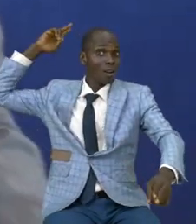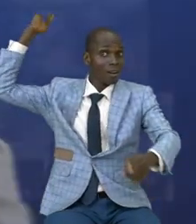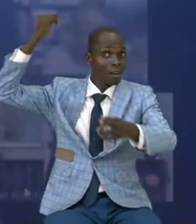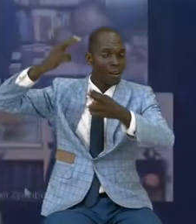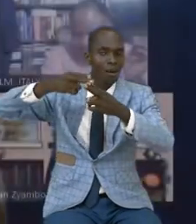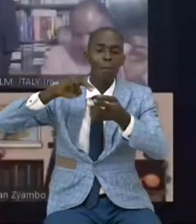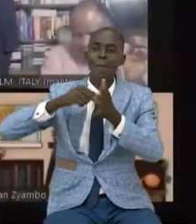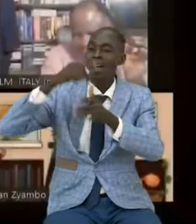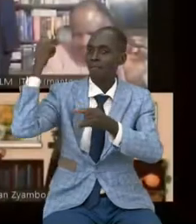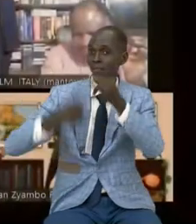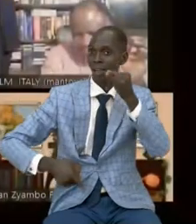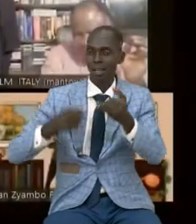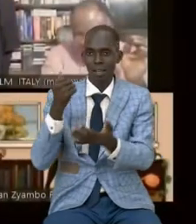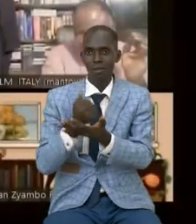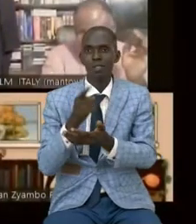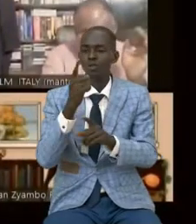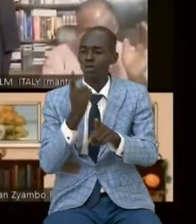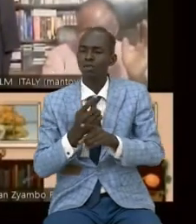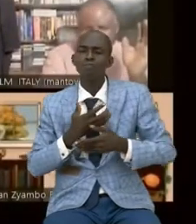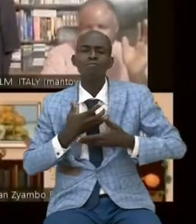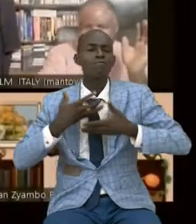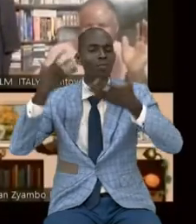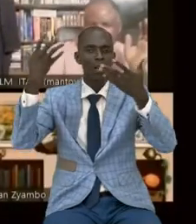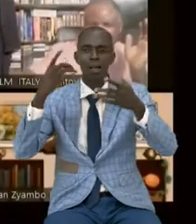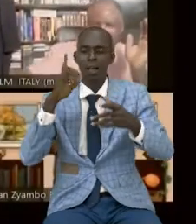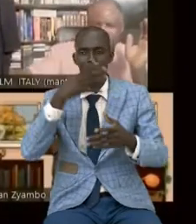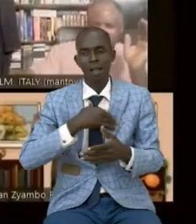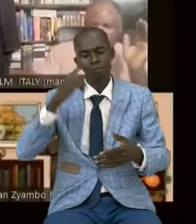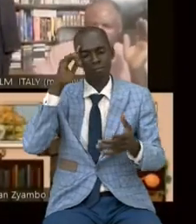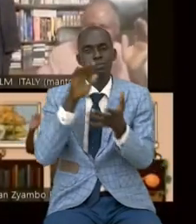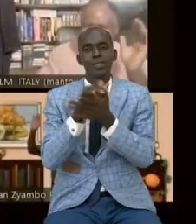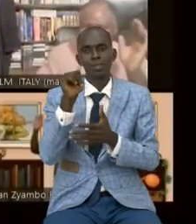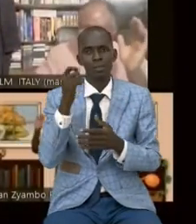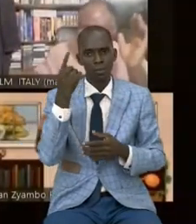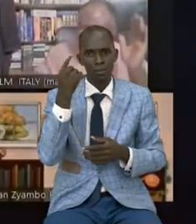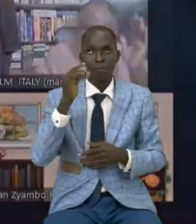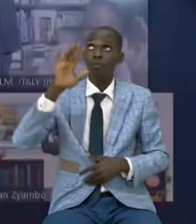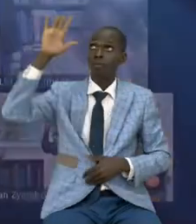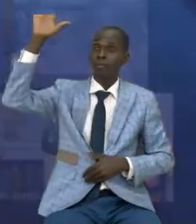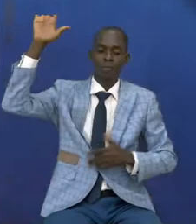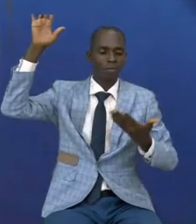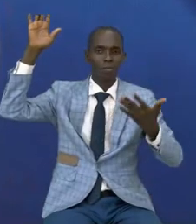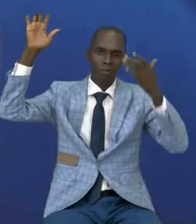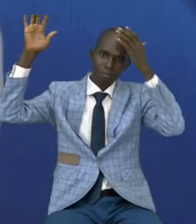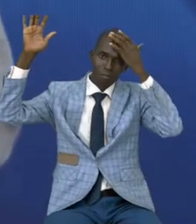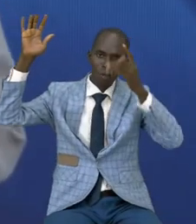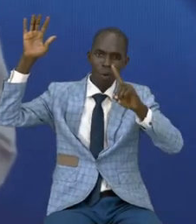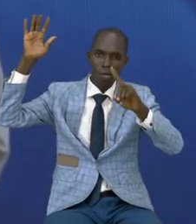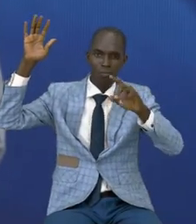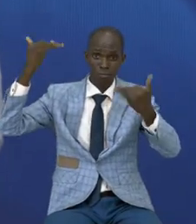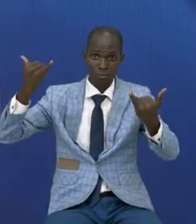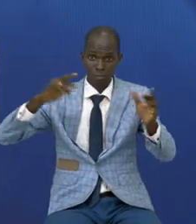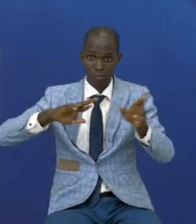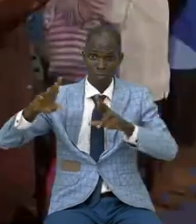one hand up the other hand or you have the challenge father in jesus name